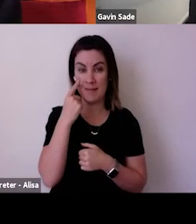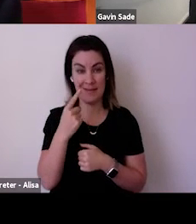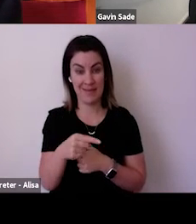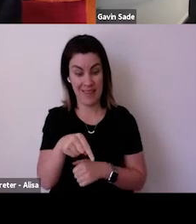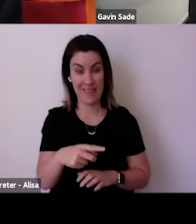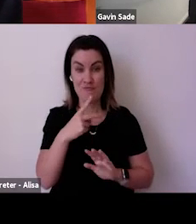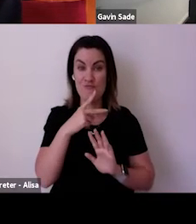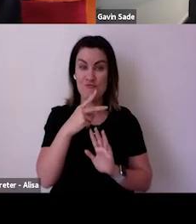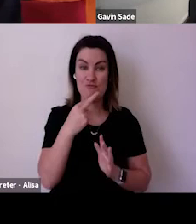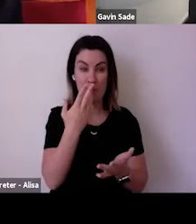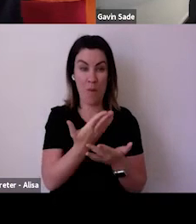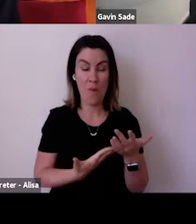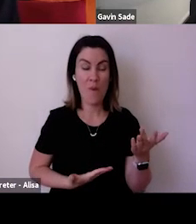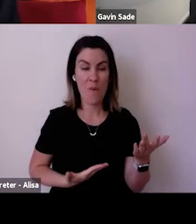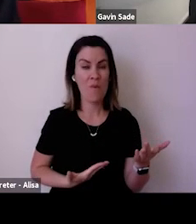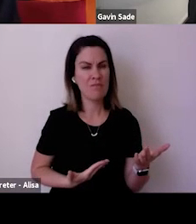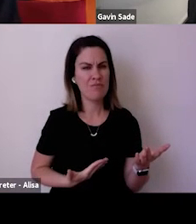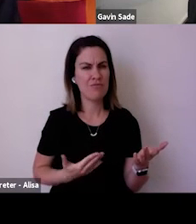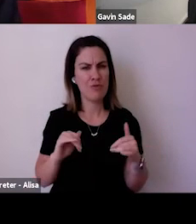Also, provide the basis for supporting students of creative disciplines .